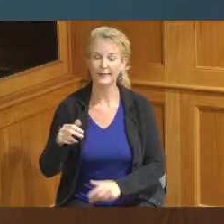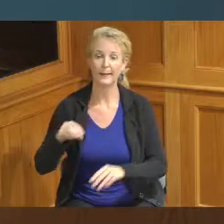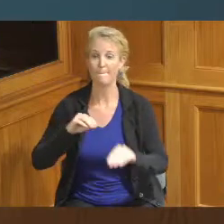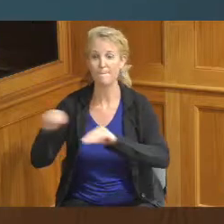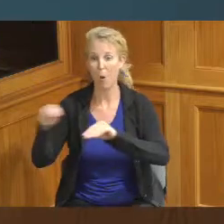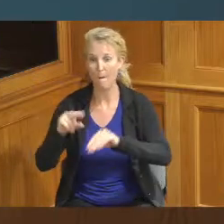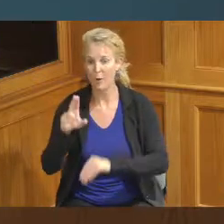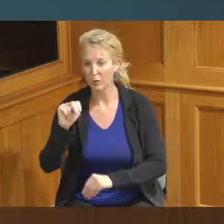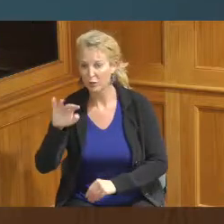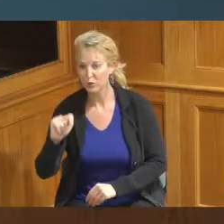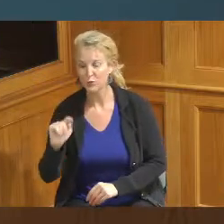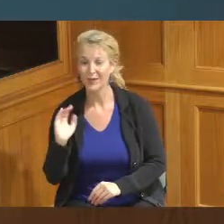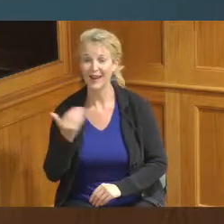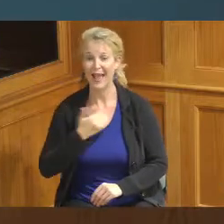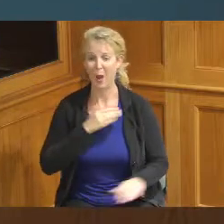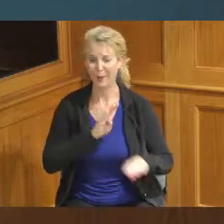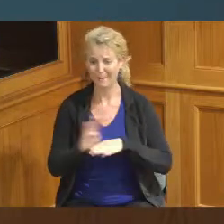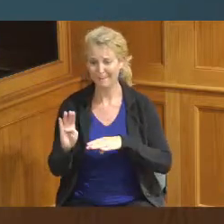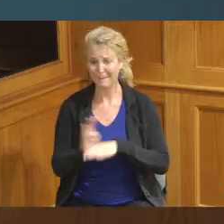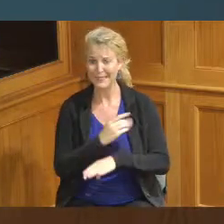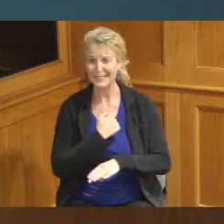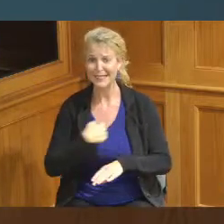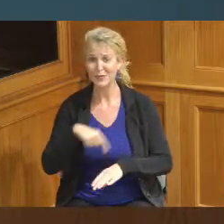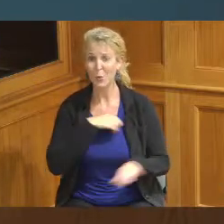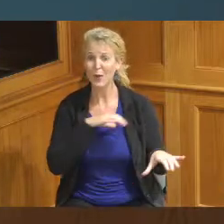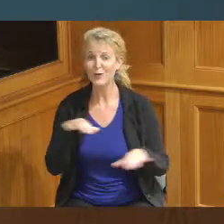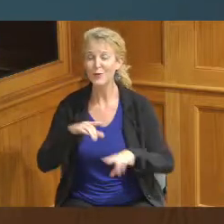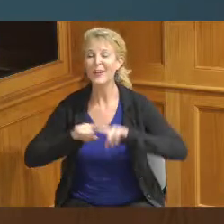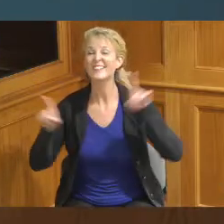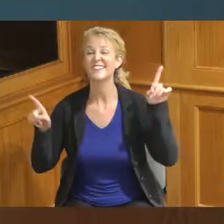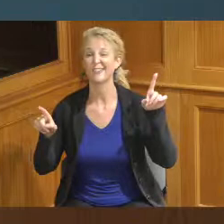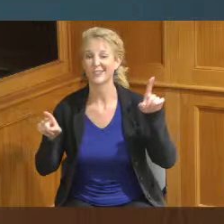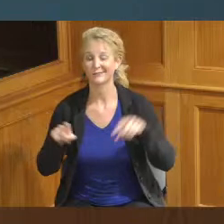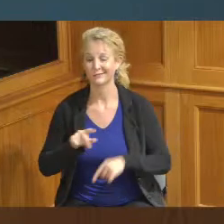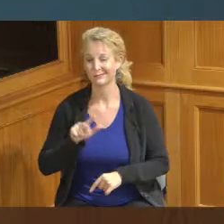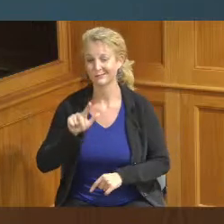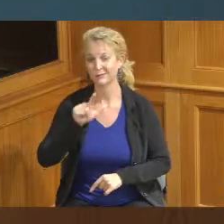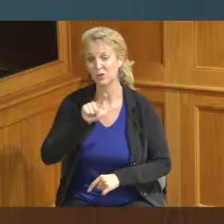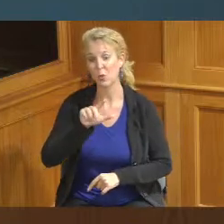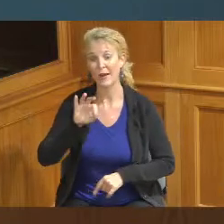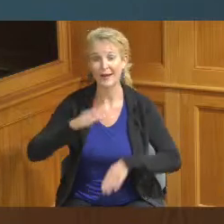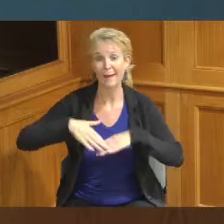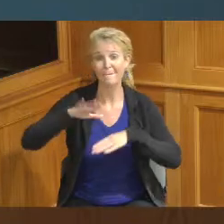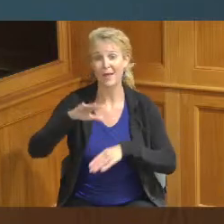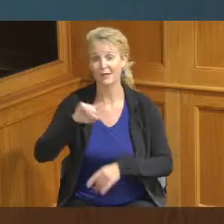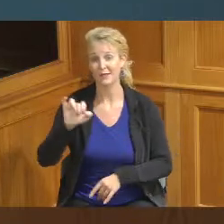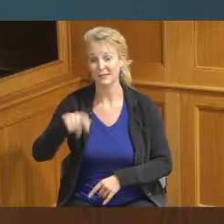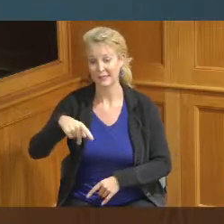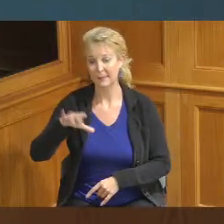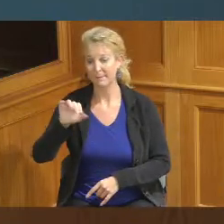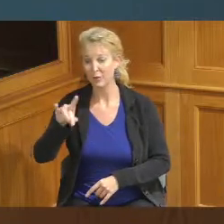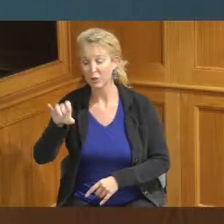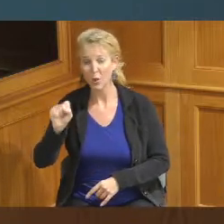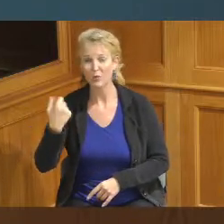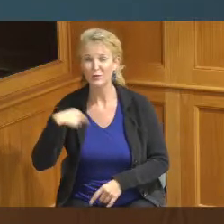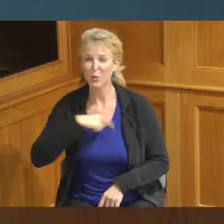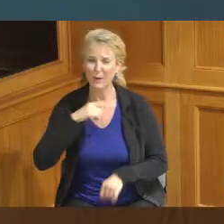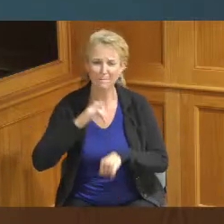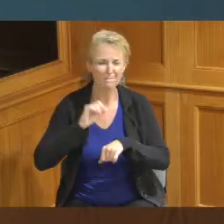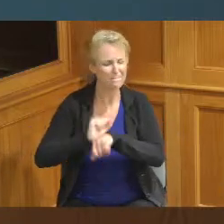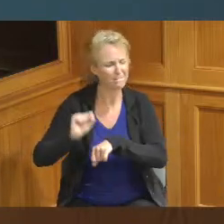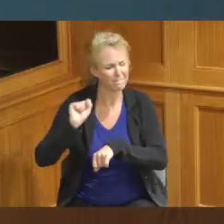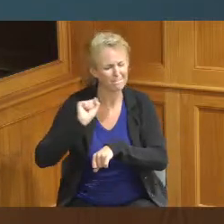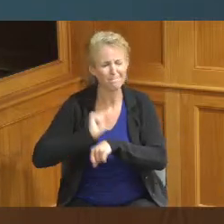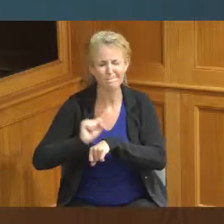business different getting ready to do 100 stops 29 plus ZIP codes we we have done so much over $4